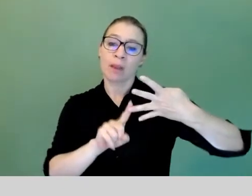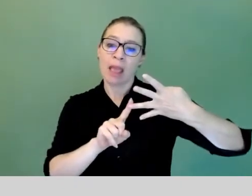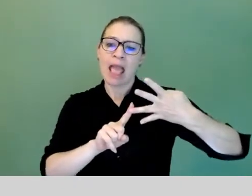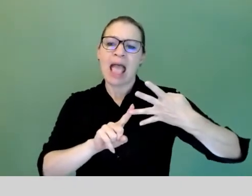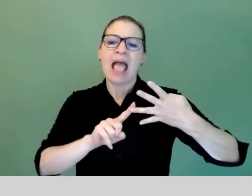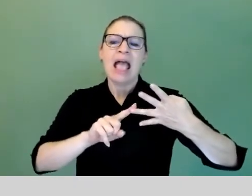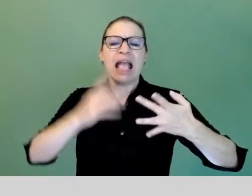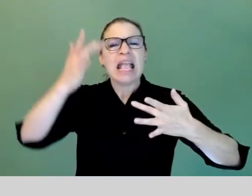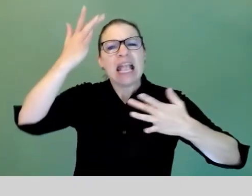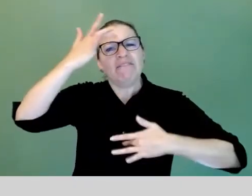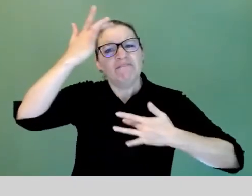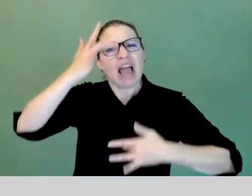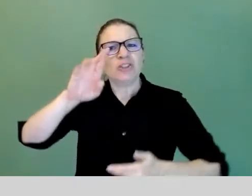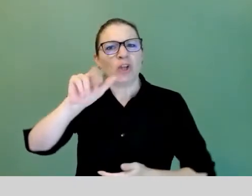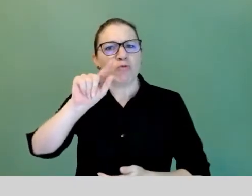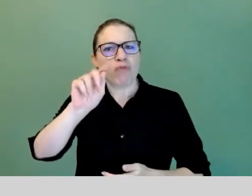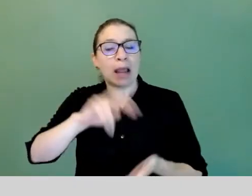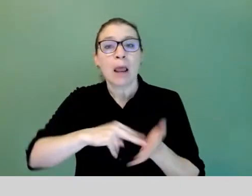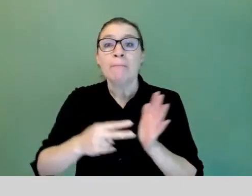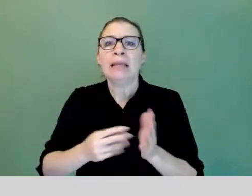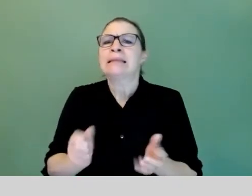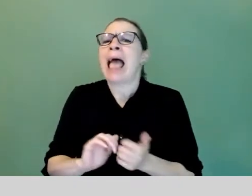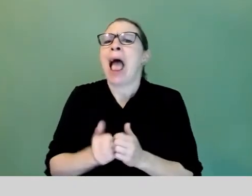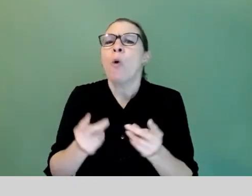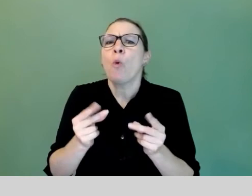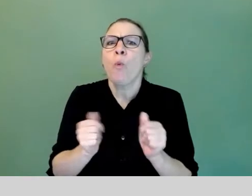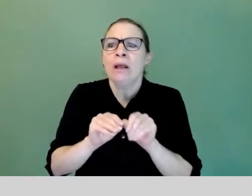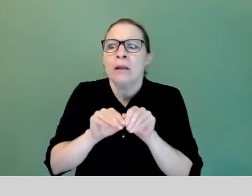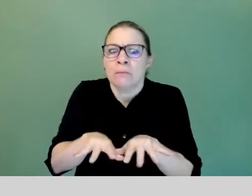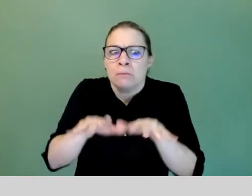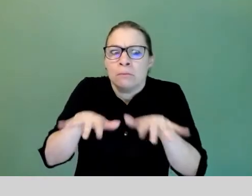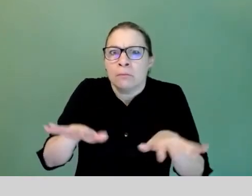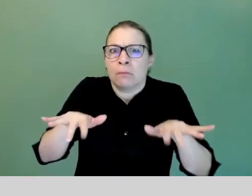infection rate indicating how quickly a pathogen itself